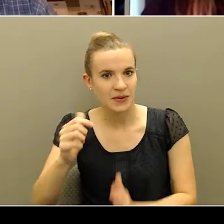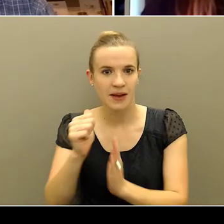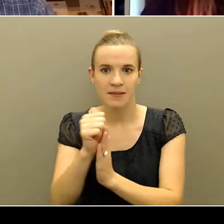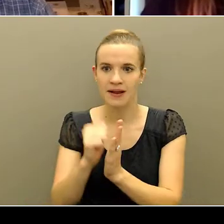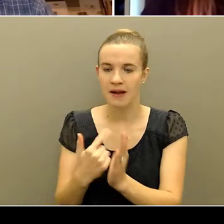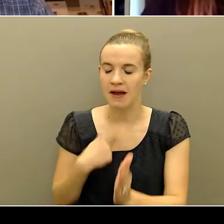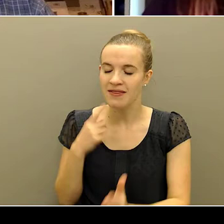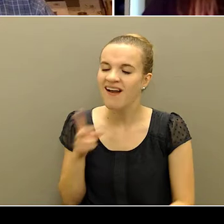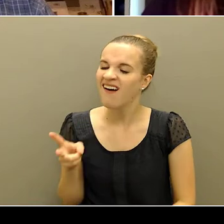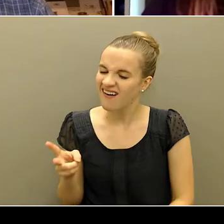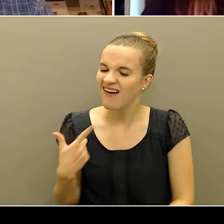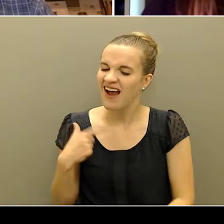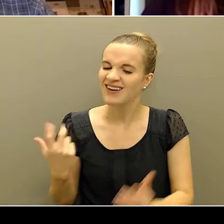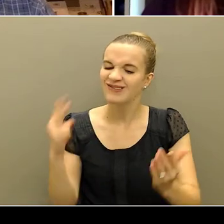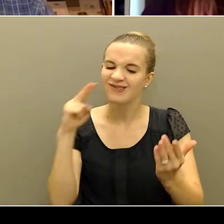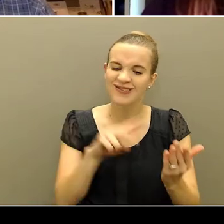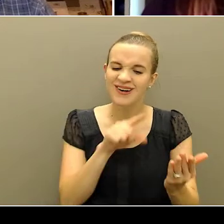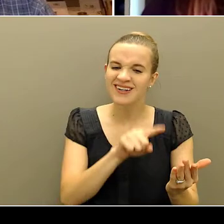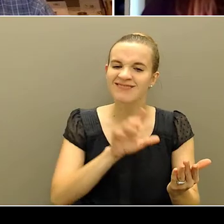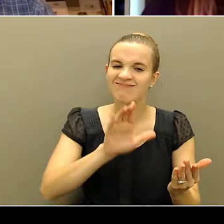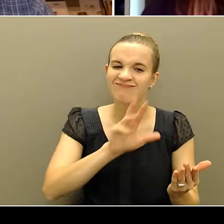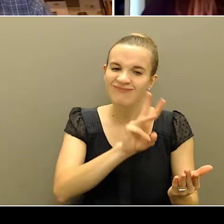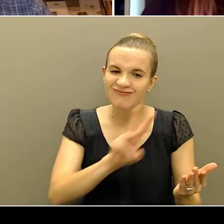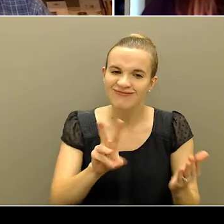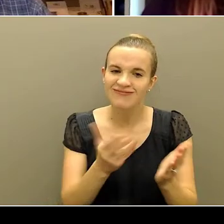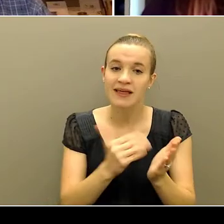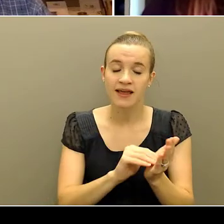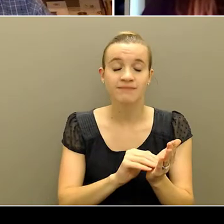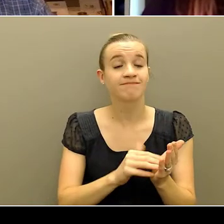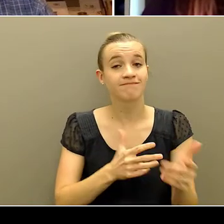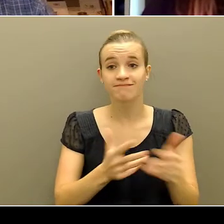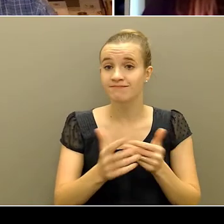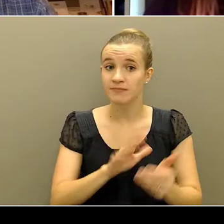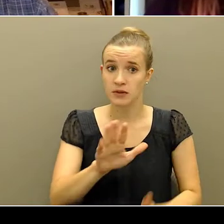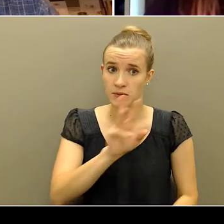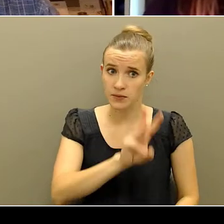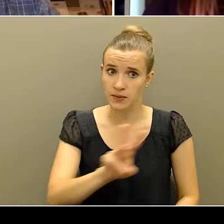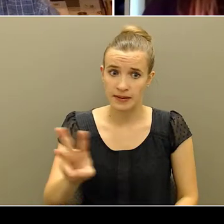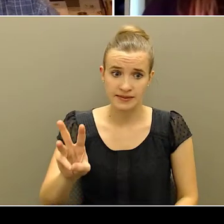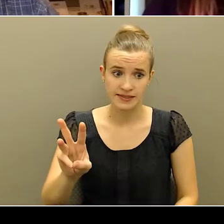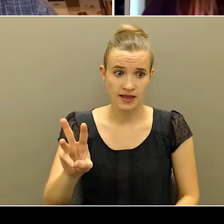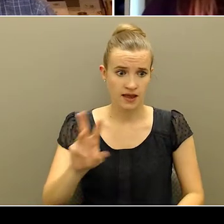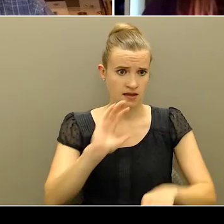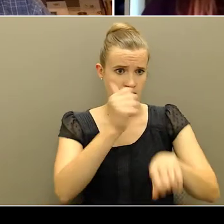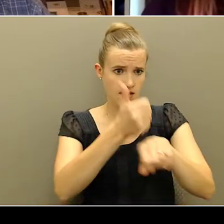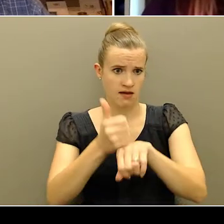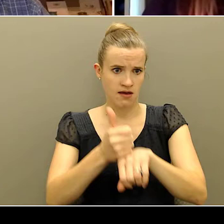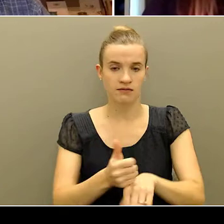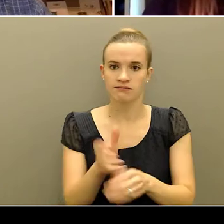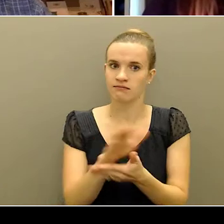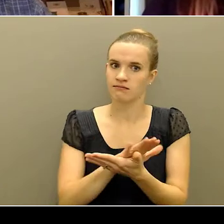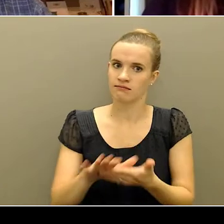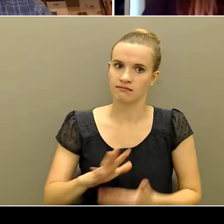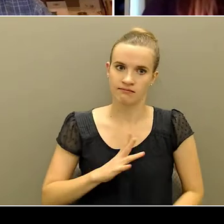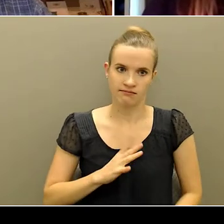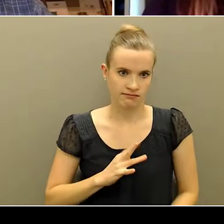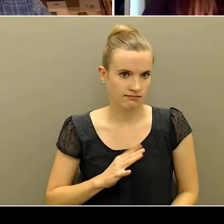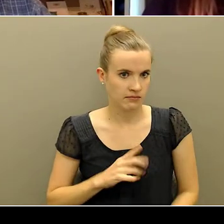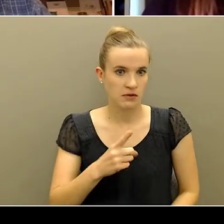check out that. So but I like the way it's organized. I've got it up on my other screen. And like you said, You've got, you know, several headings, you've